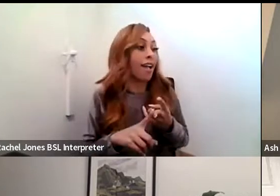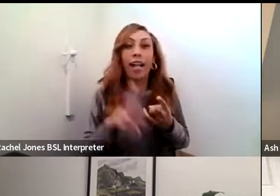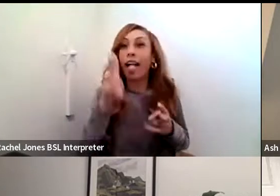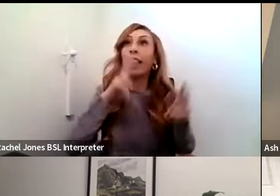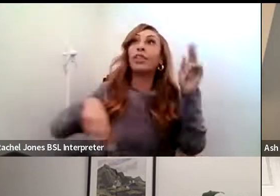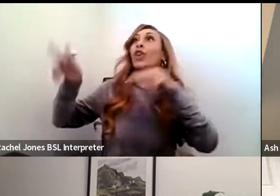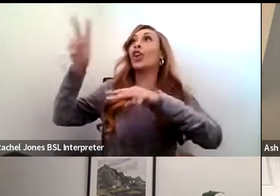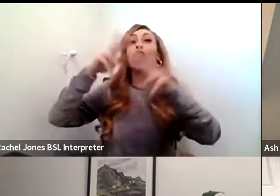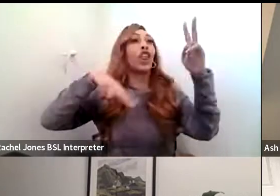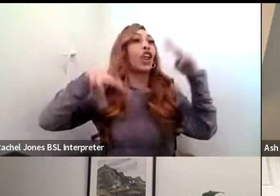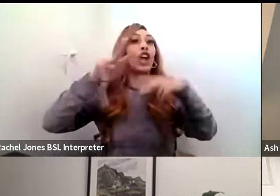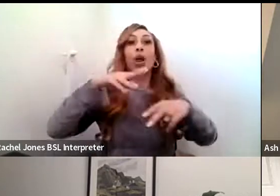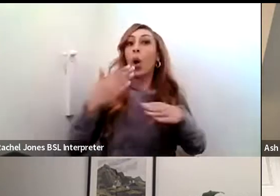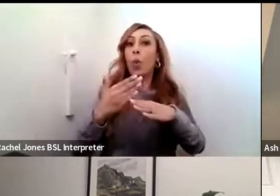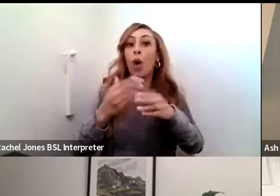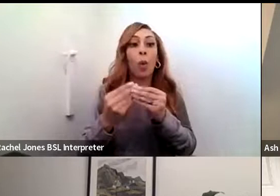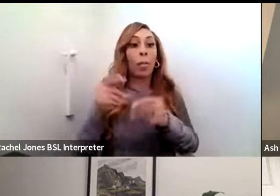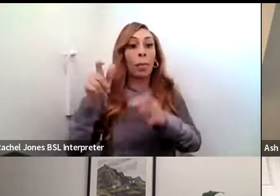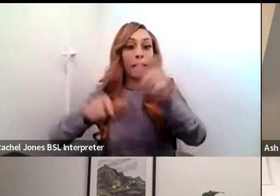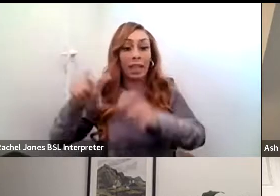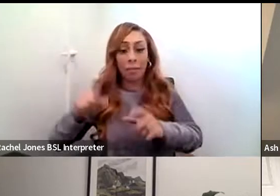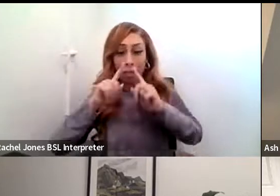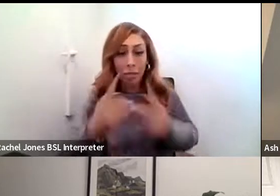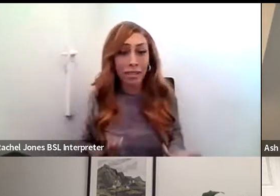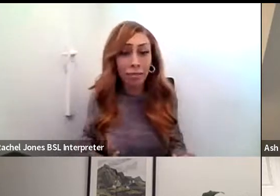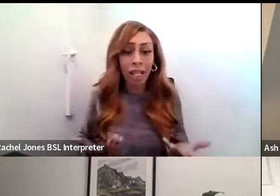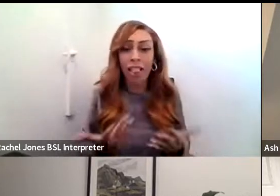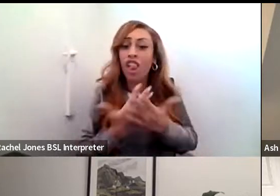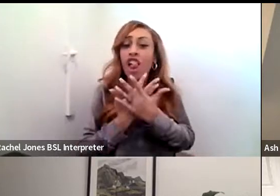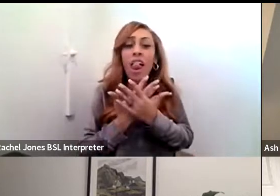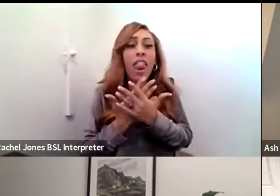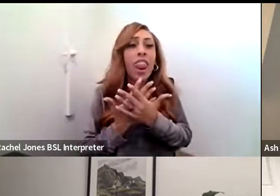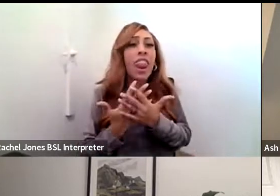and work with people that you hadn't been able to. There's loads of things that we're able to do on it,